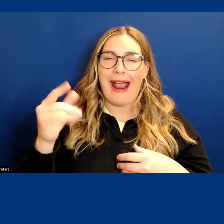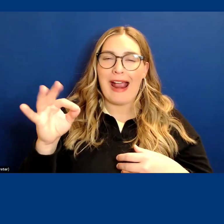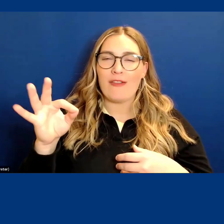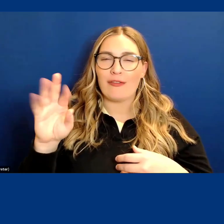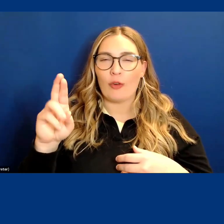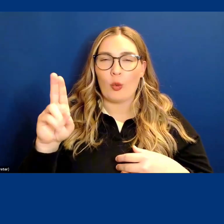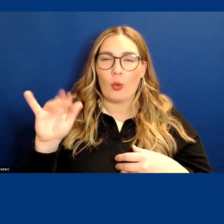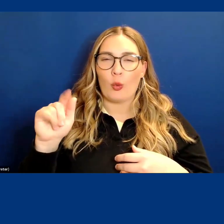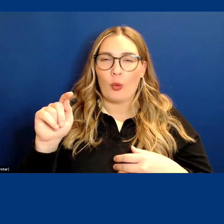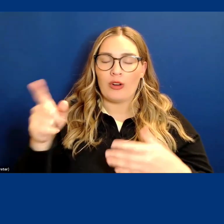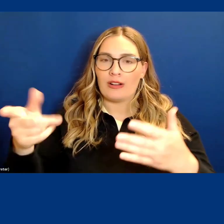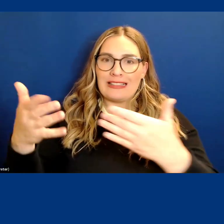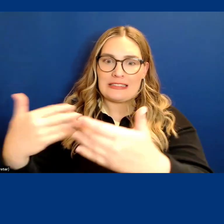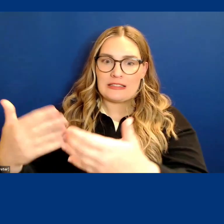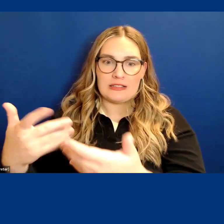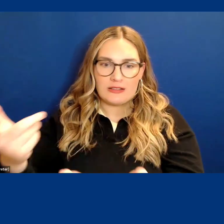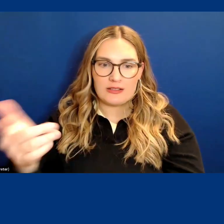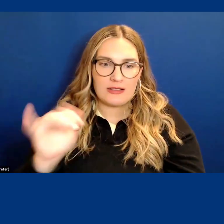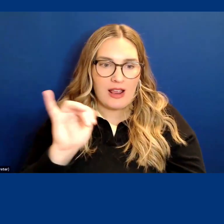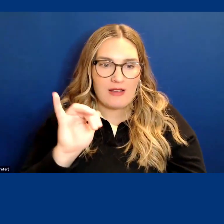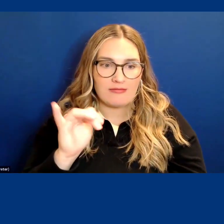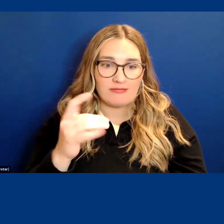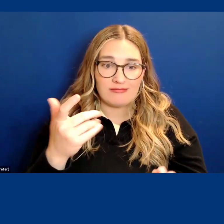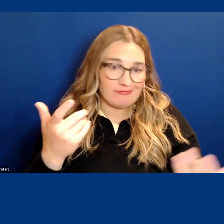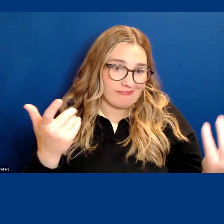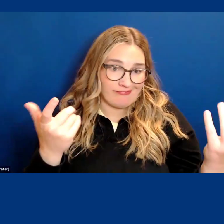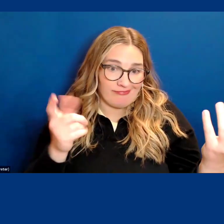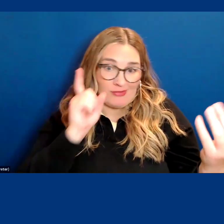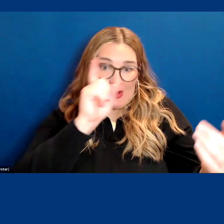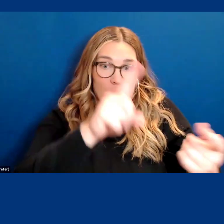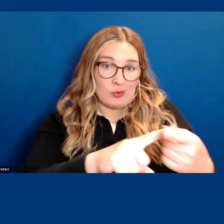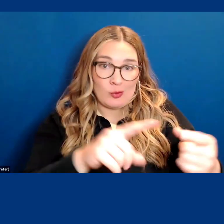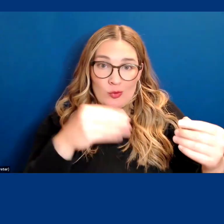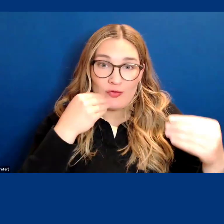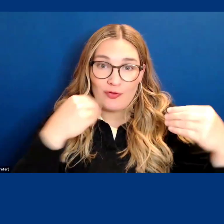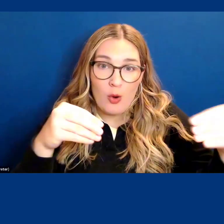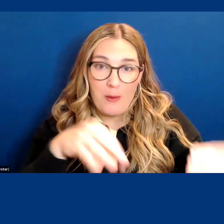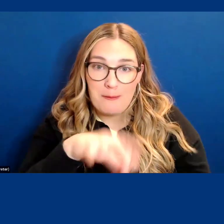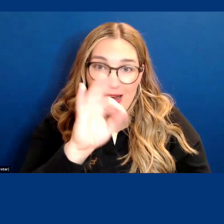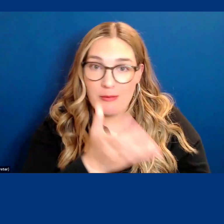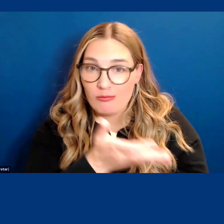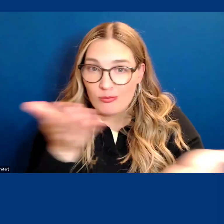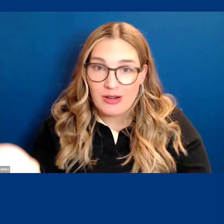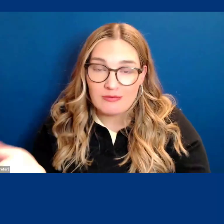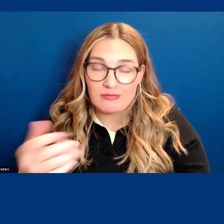grocery order from the grocery store and dropping it off. Like there's folks who have limited transportation